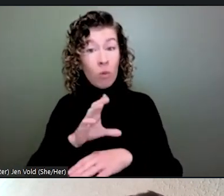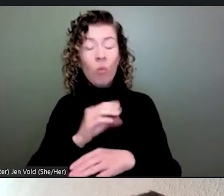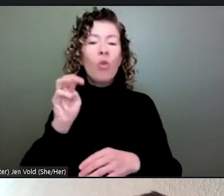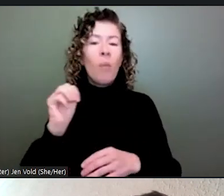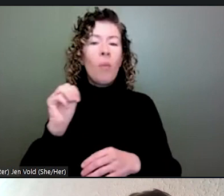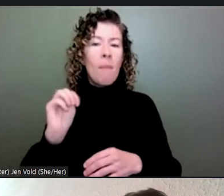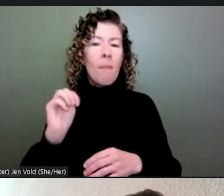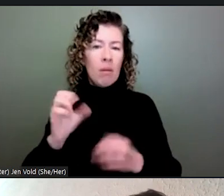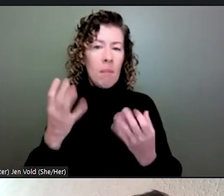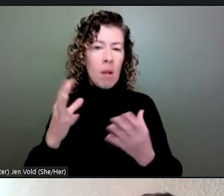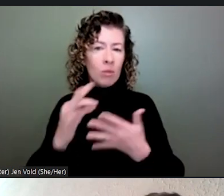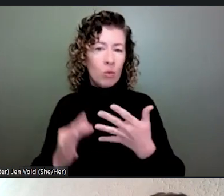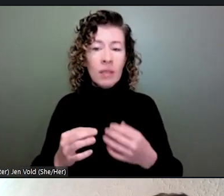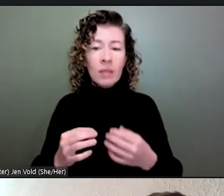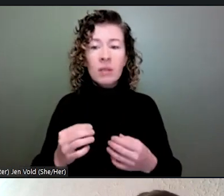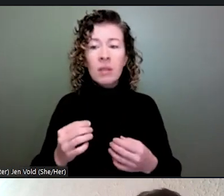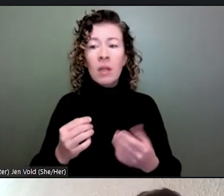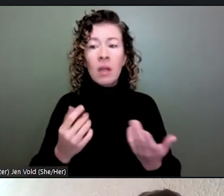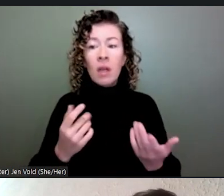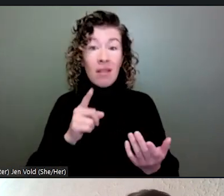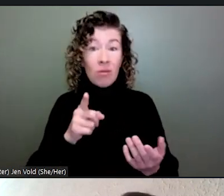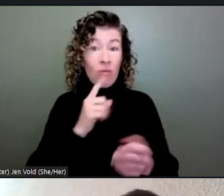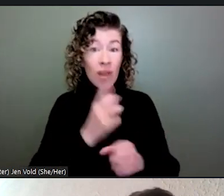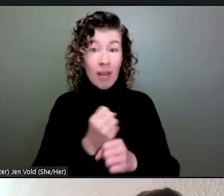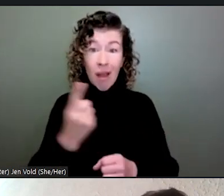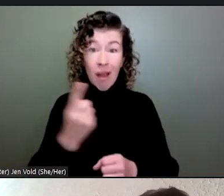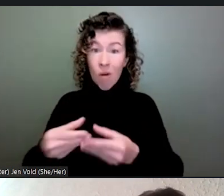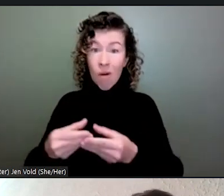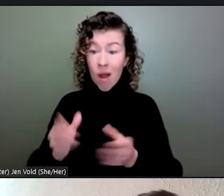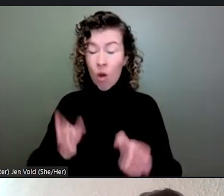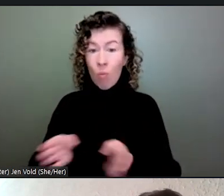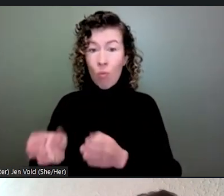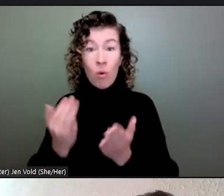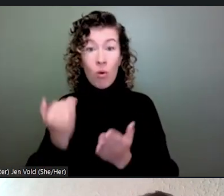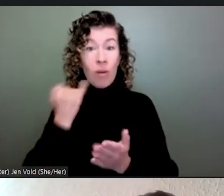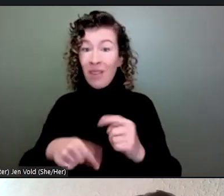And all you really got is one preparation book, and if you can't get support from that, then it becomes quite difficult.